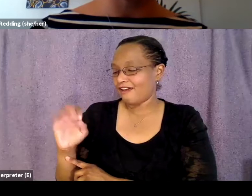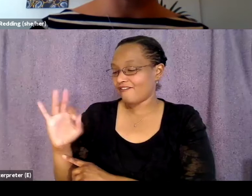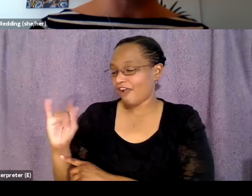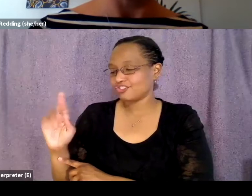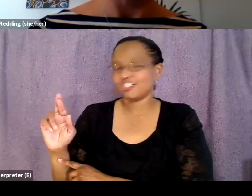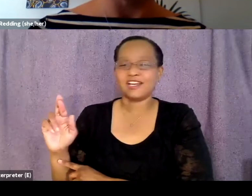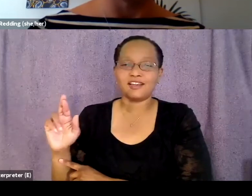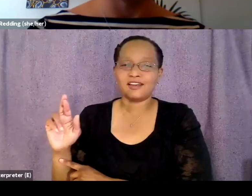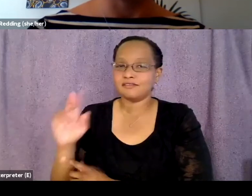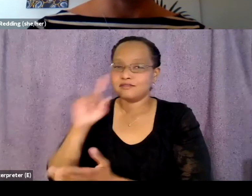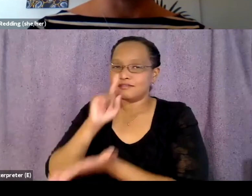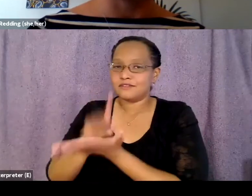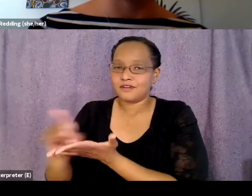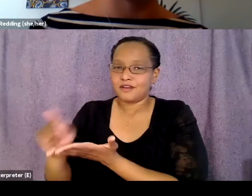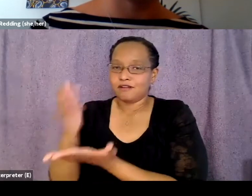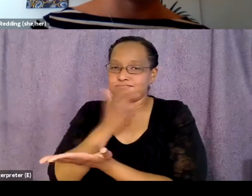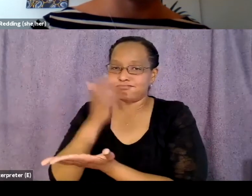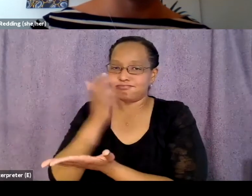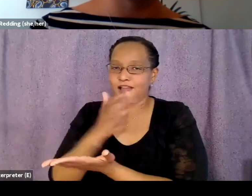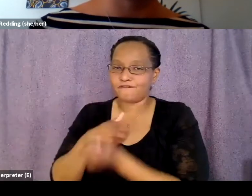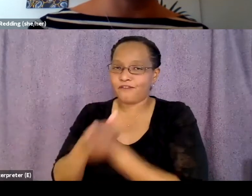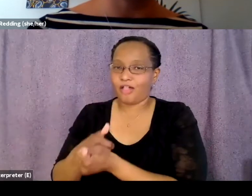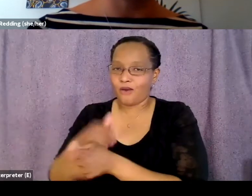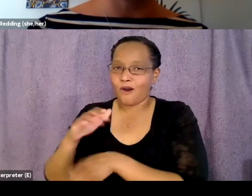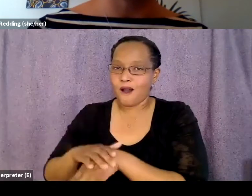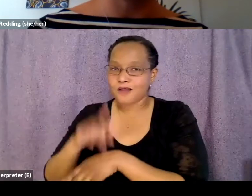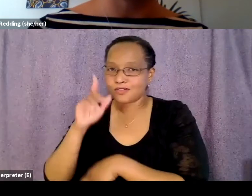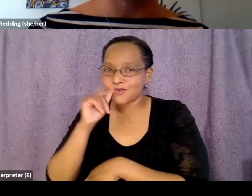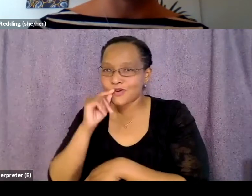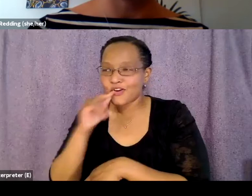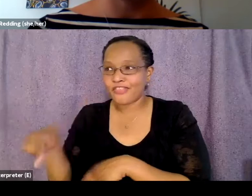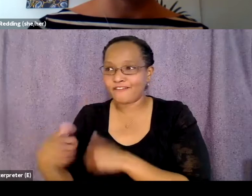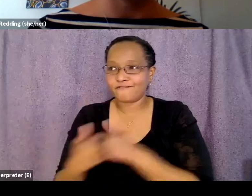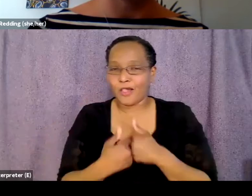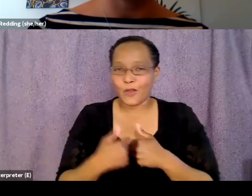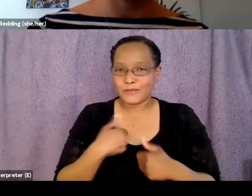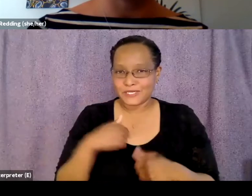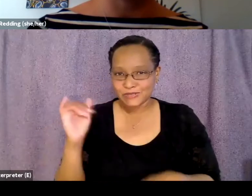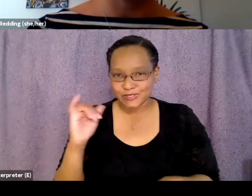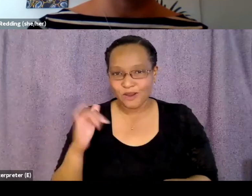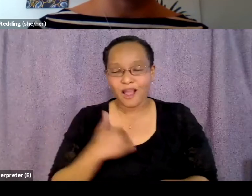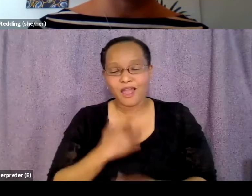Twitter I'm super excited about that I love their care about. Keah Brown: it's like there caramel de leche